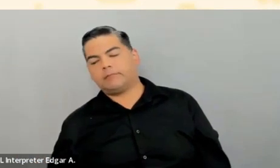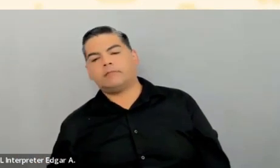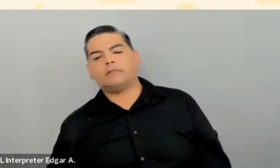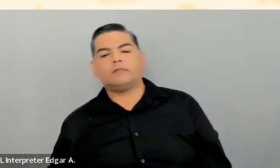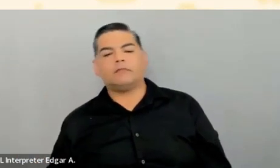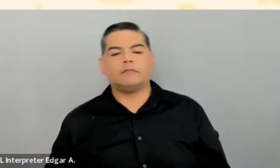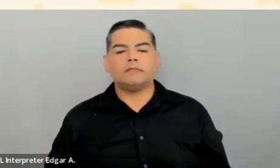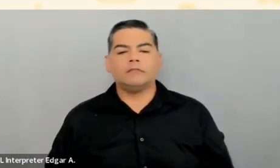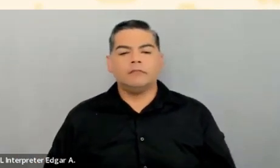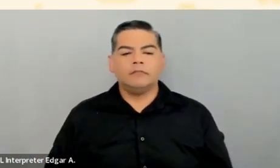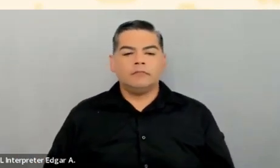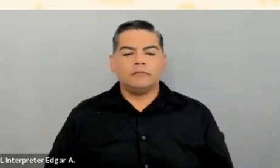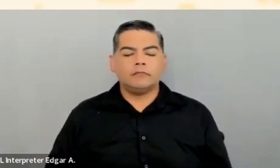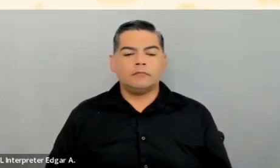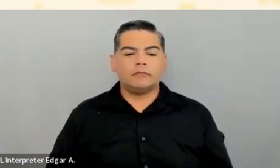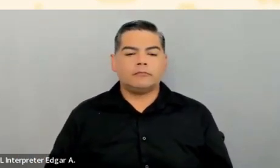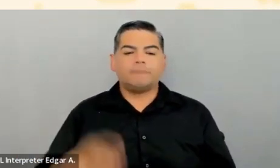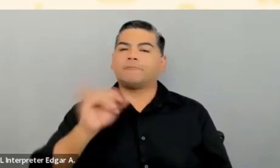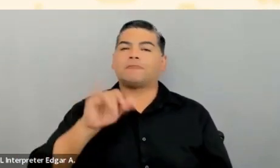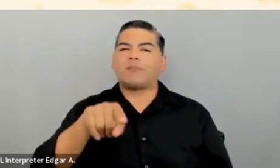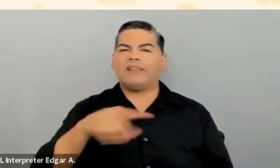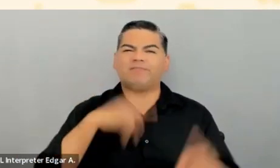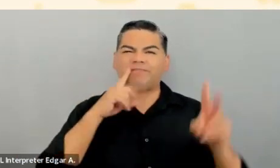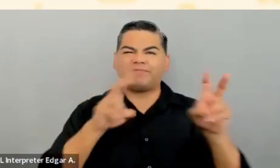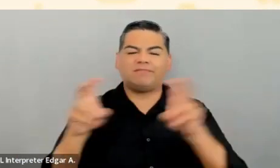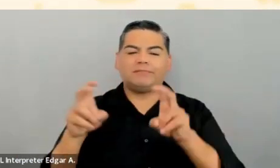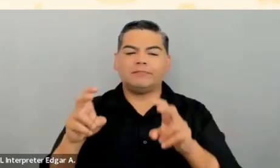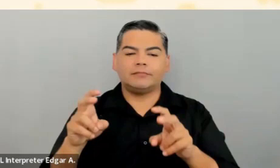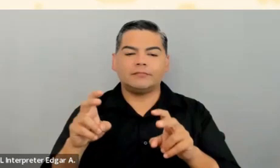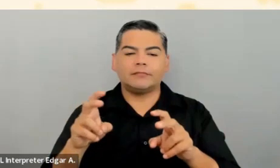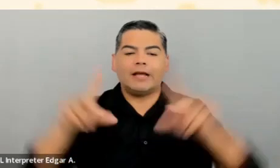And of course, this is an issue with heading elements are in non-sequential order.